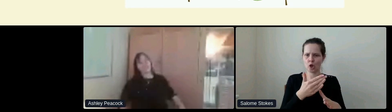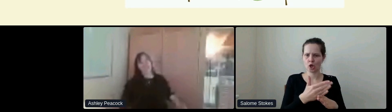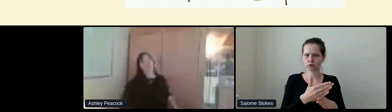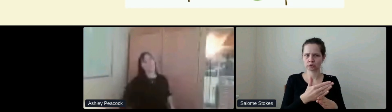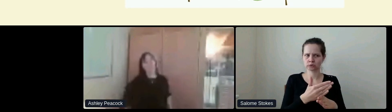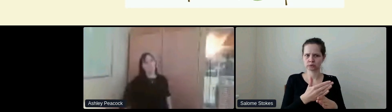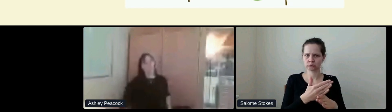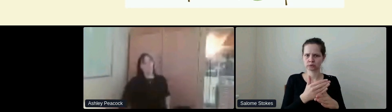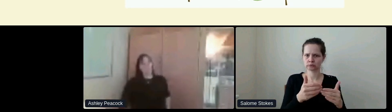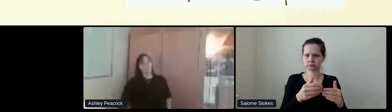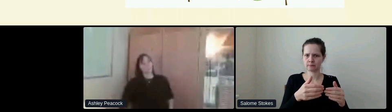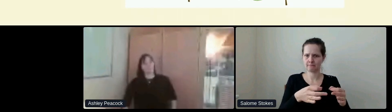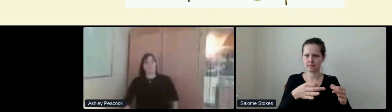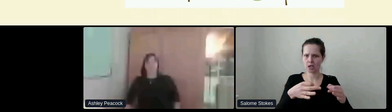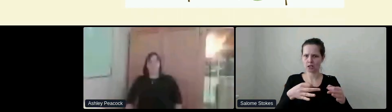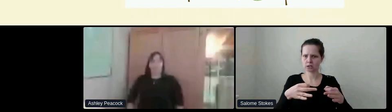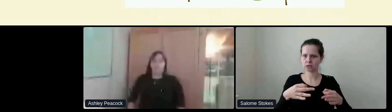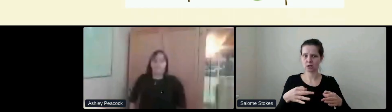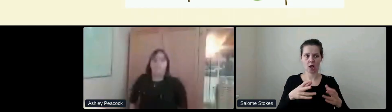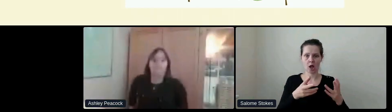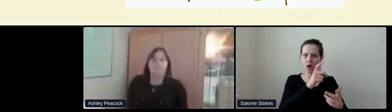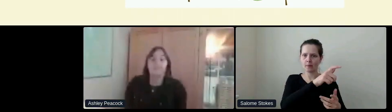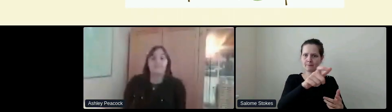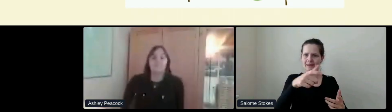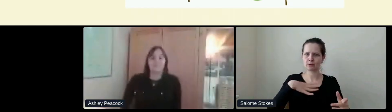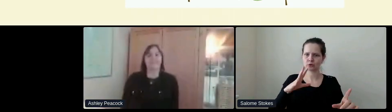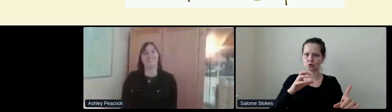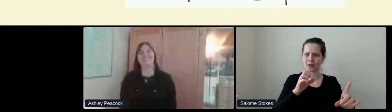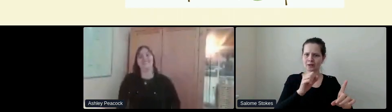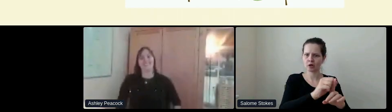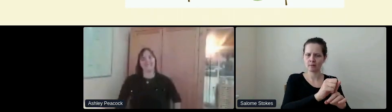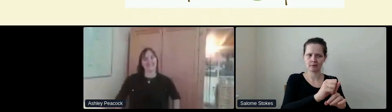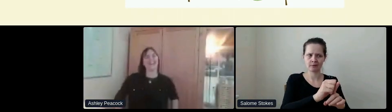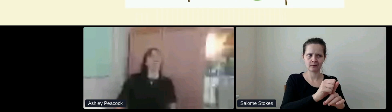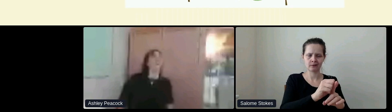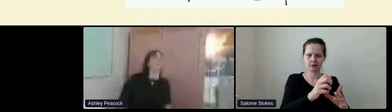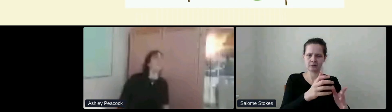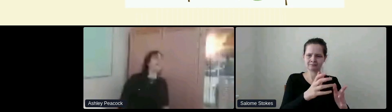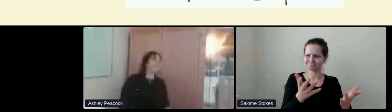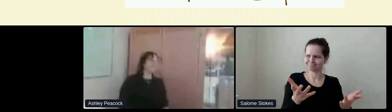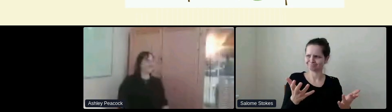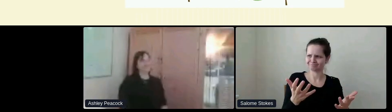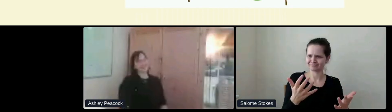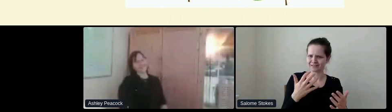then other people have to do that work. You can see a theme here, can't you? Because if we have